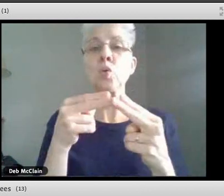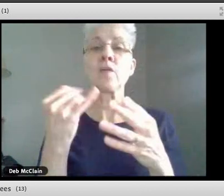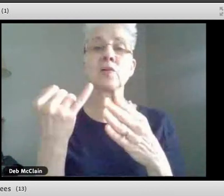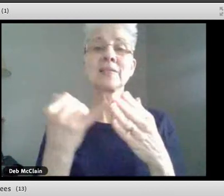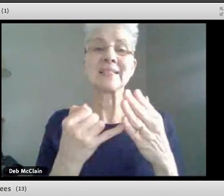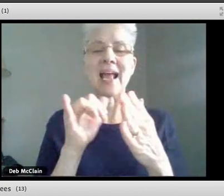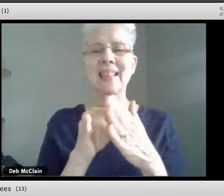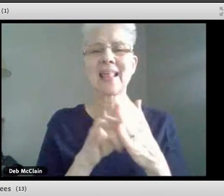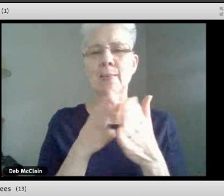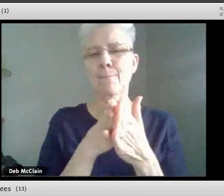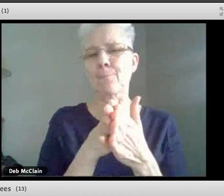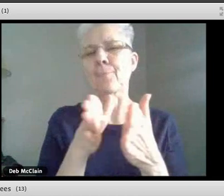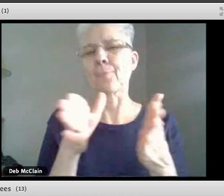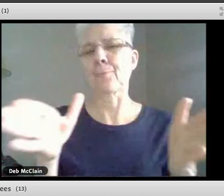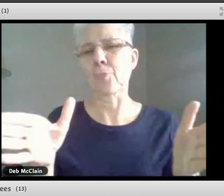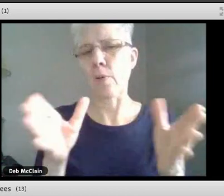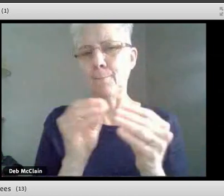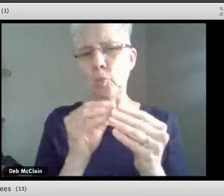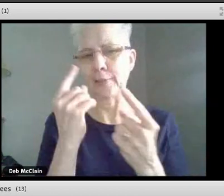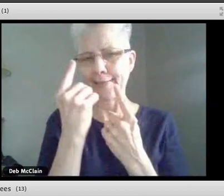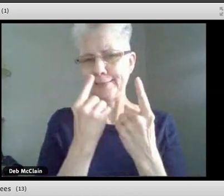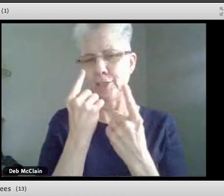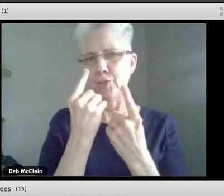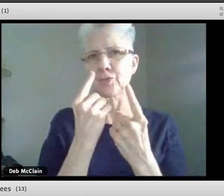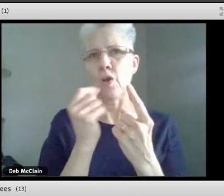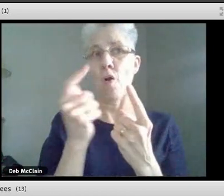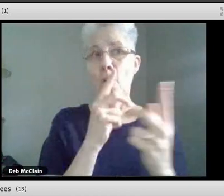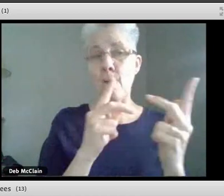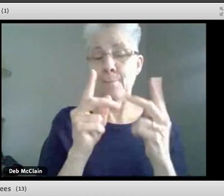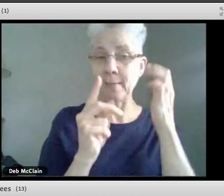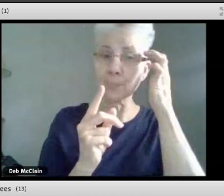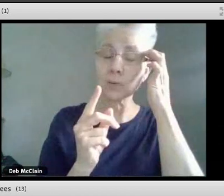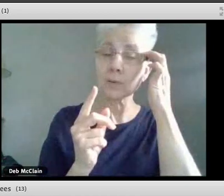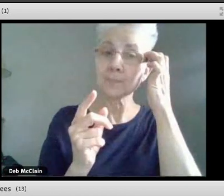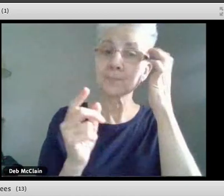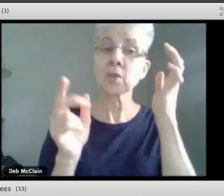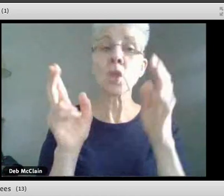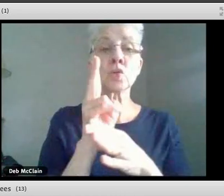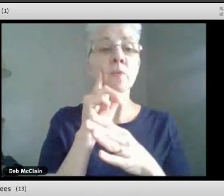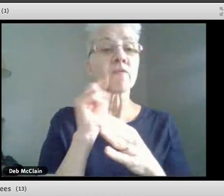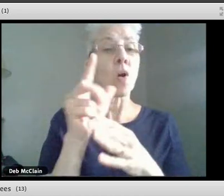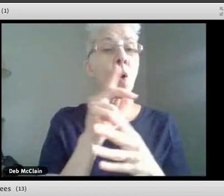and it considers all people. It's usable to all people for the greatest extense possible